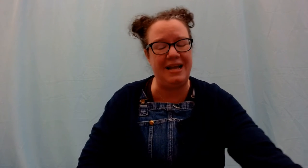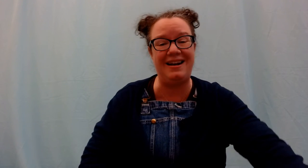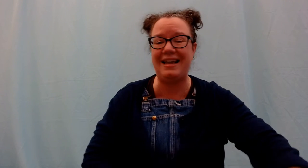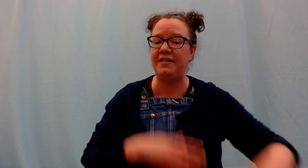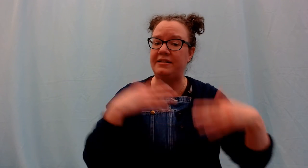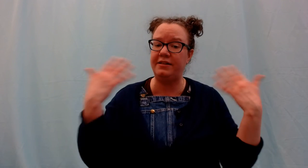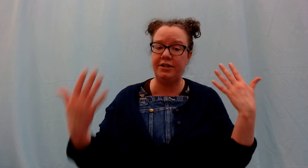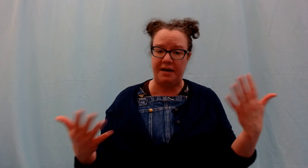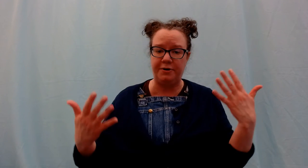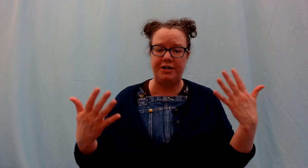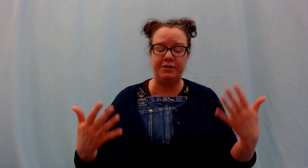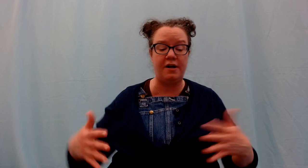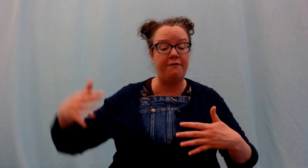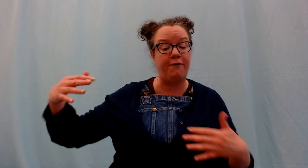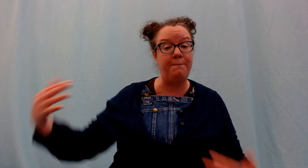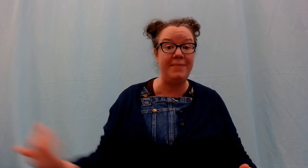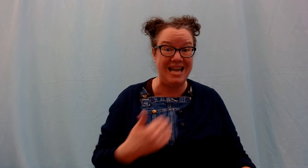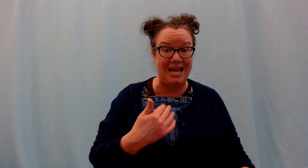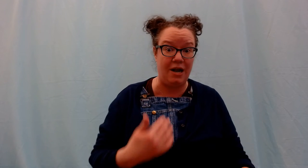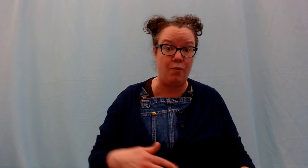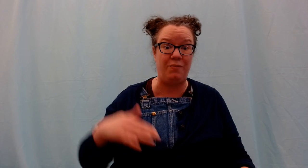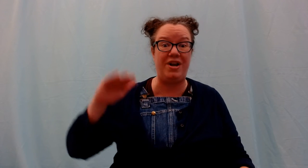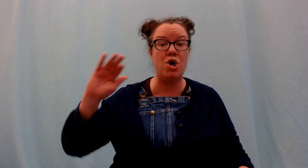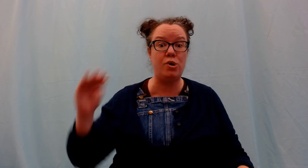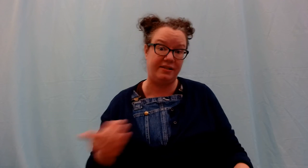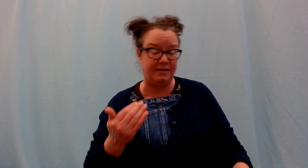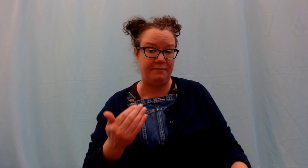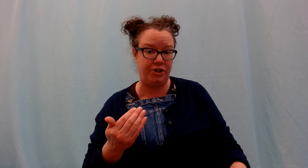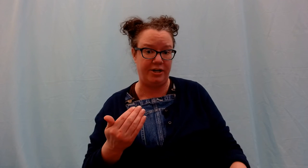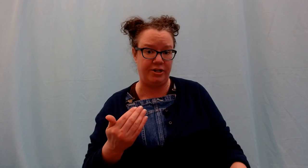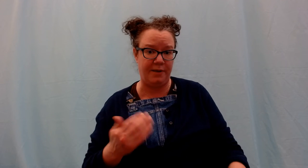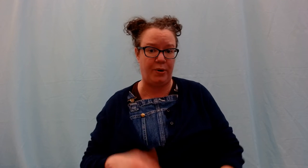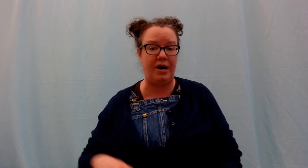And again this is a good diaper changing song. For me when we notice it's time to change the diaper